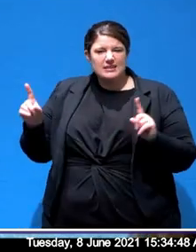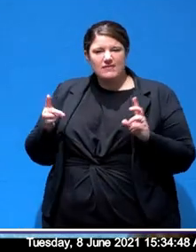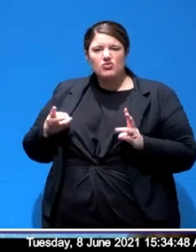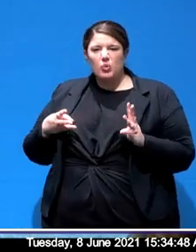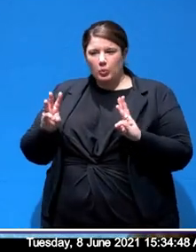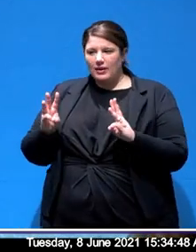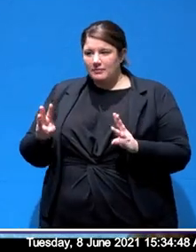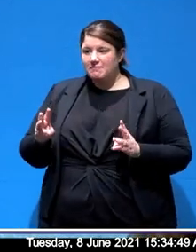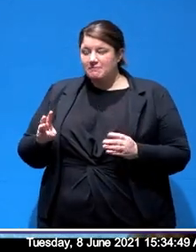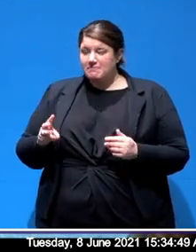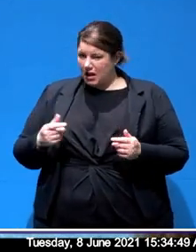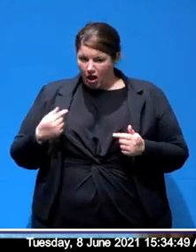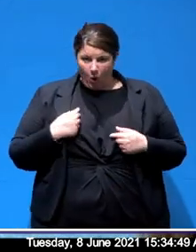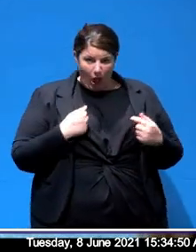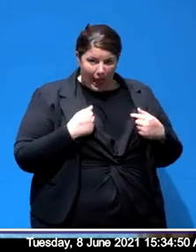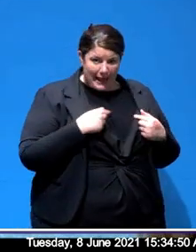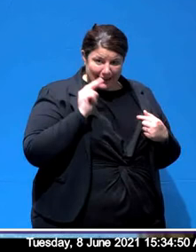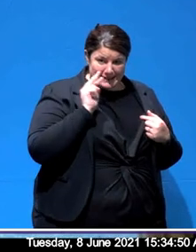I can see it. Thank you.